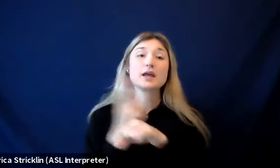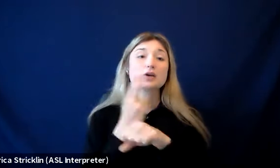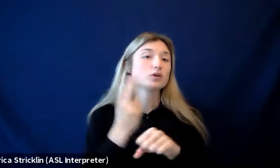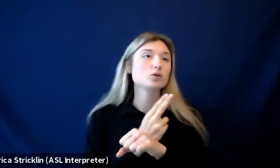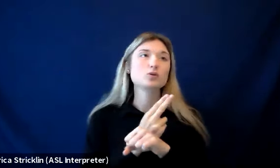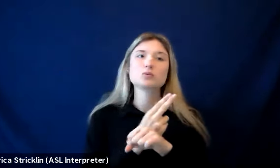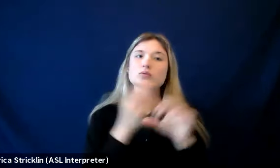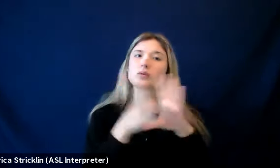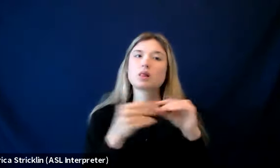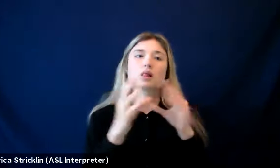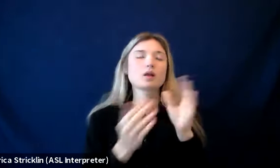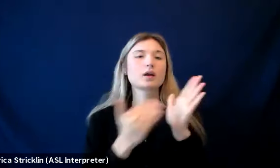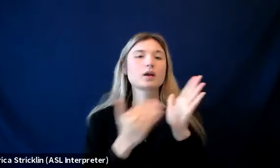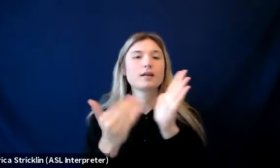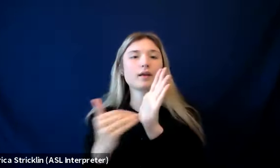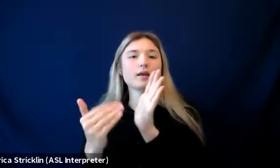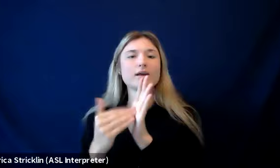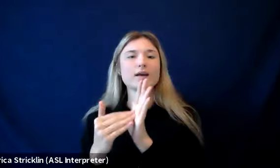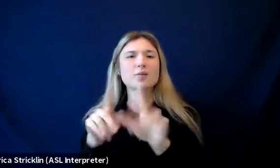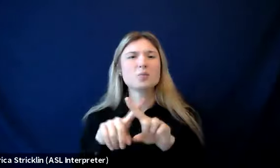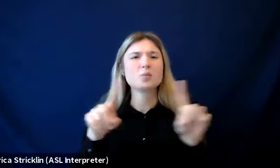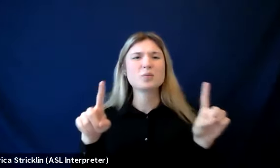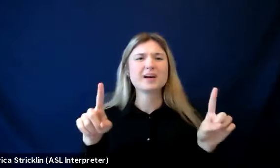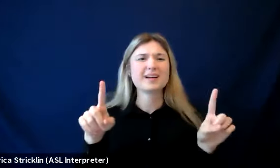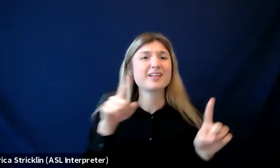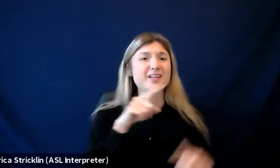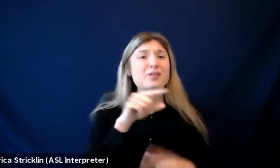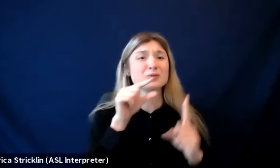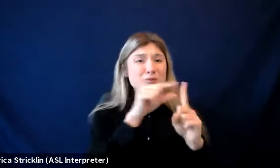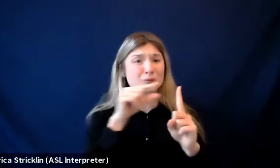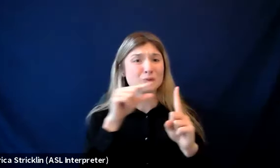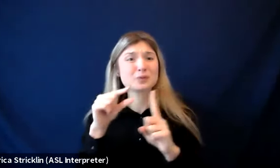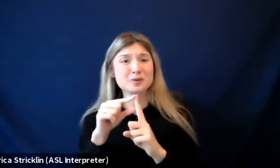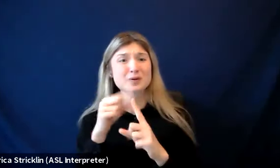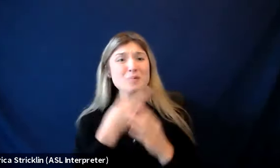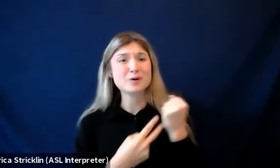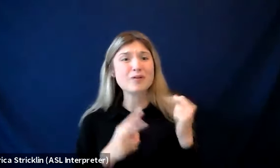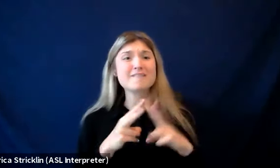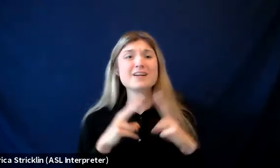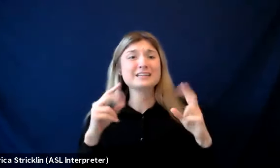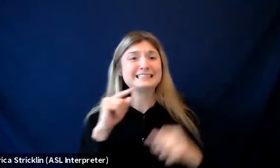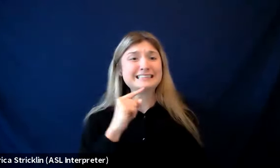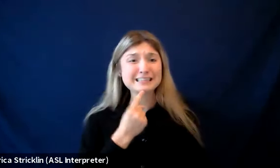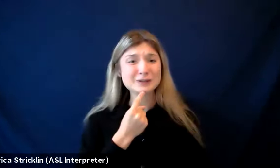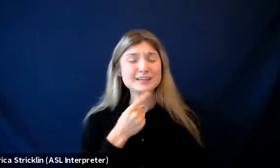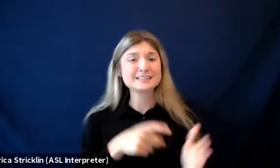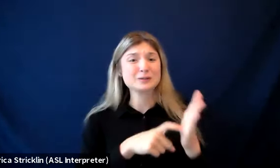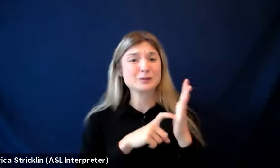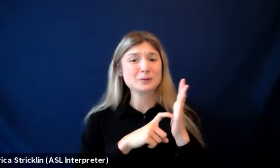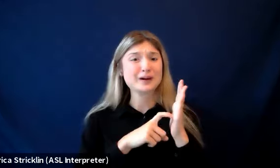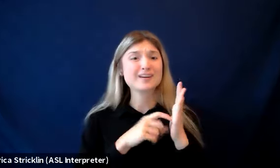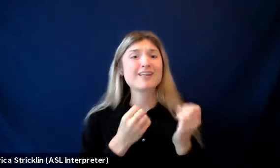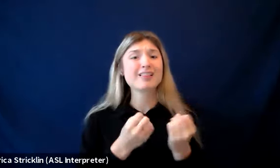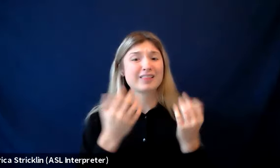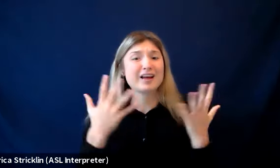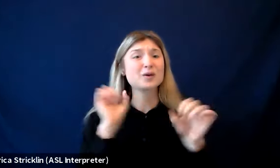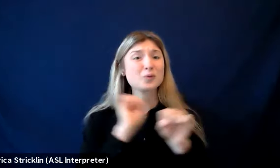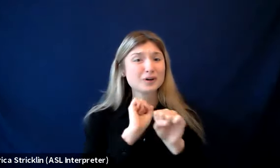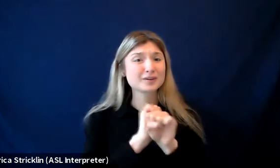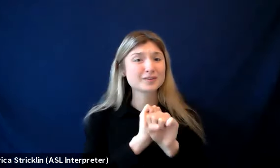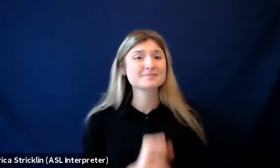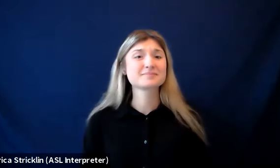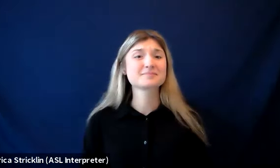And they're very serious things that require a lot of work.